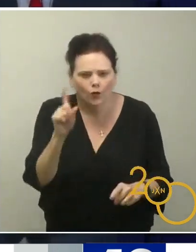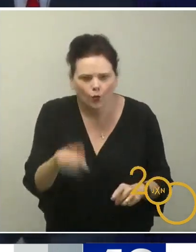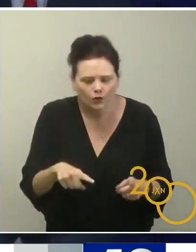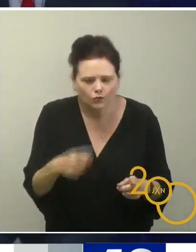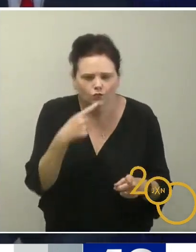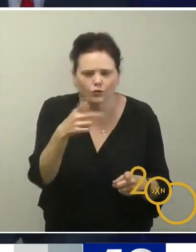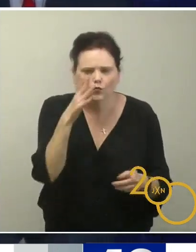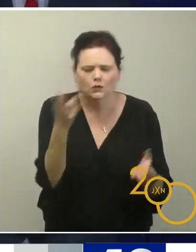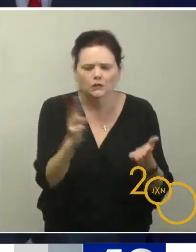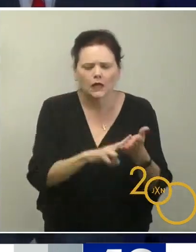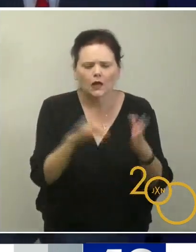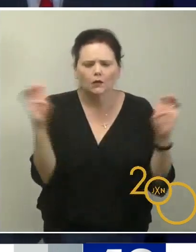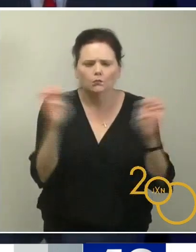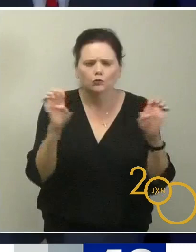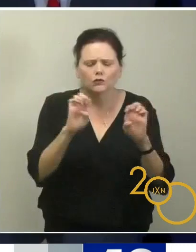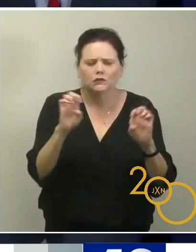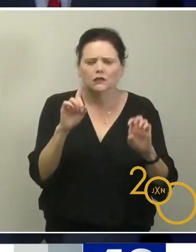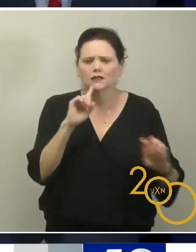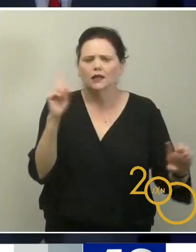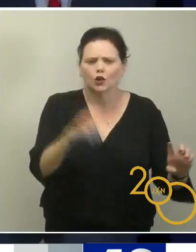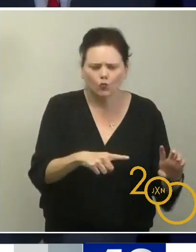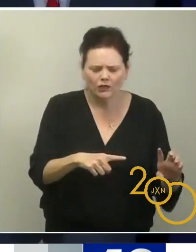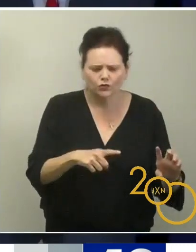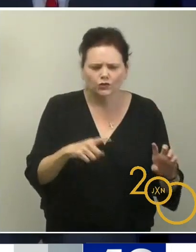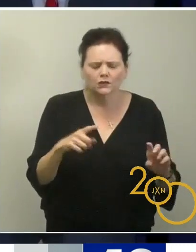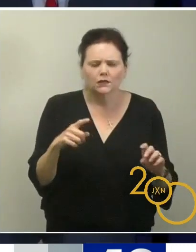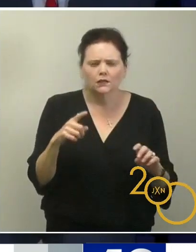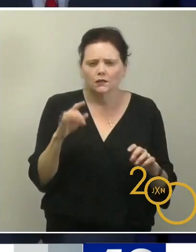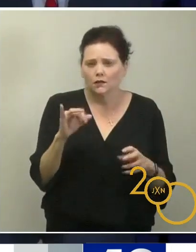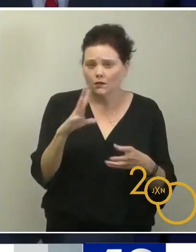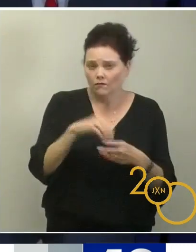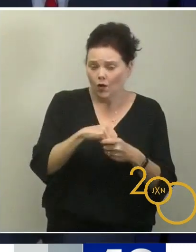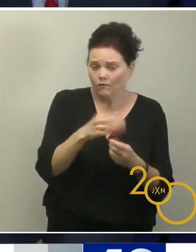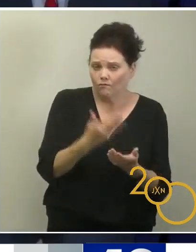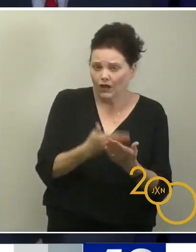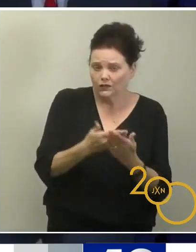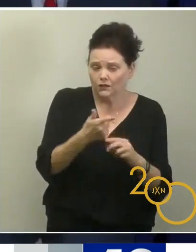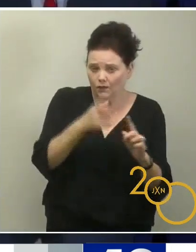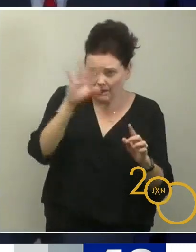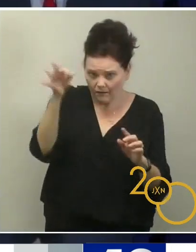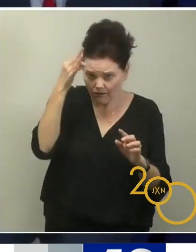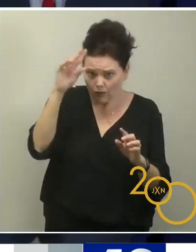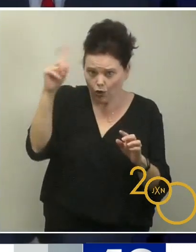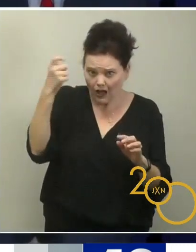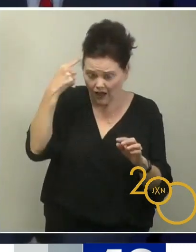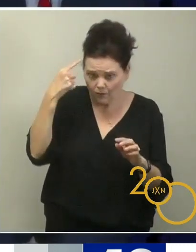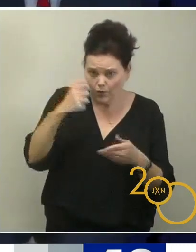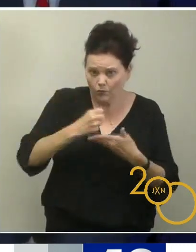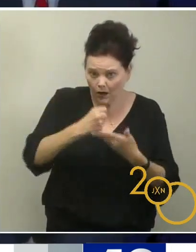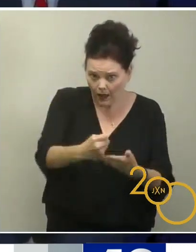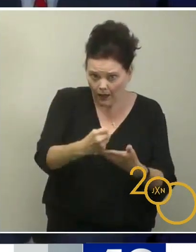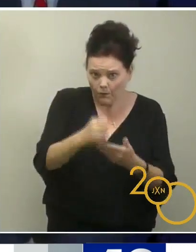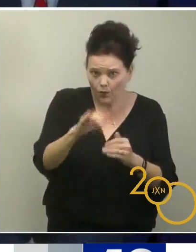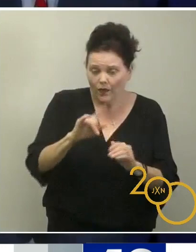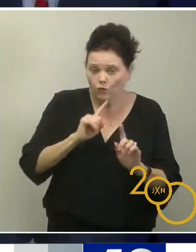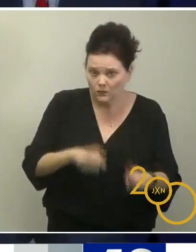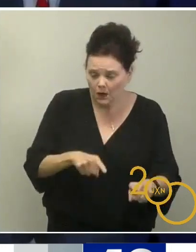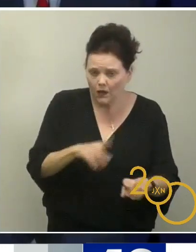I CAN'T COMMENT WHAT AFFECT THE FLOODING MAY OR MAY NOT HAVE HAD ON WHERE WE FIND OURSELVES TODAY.